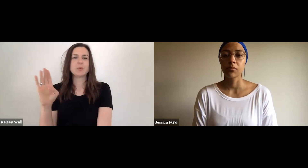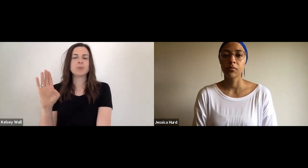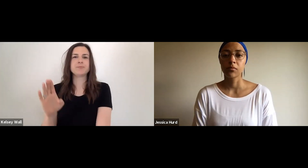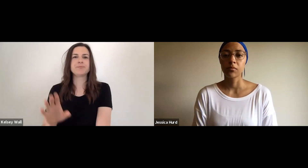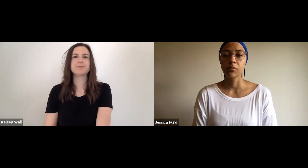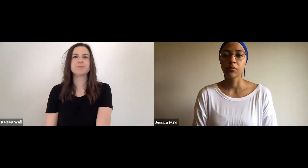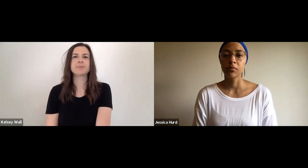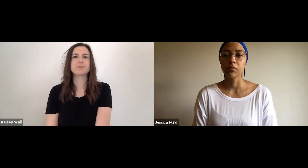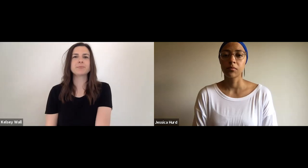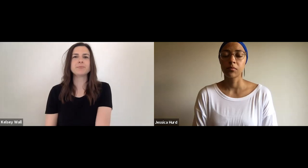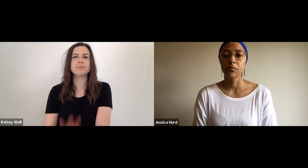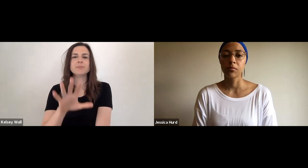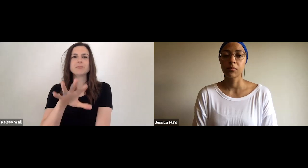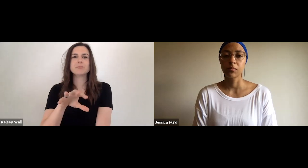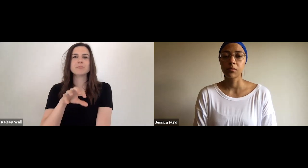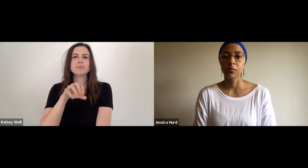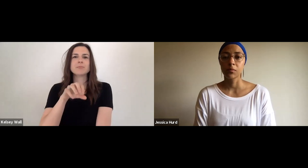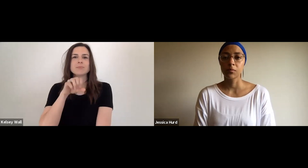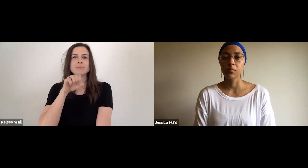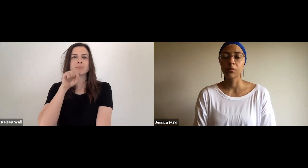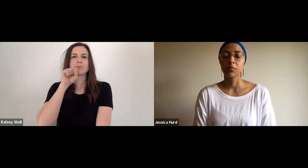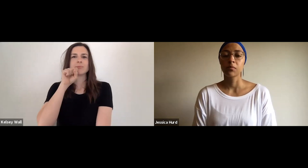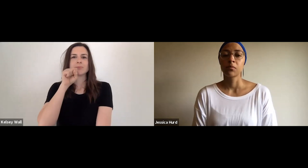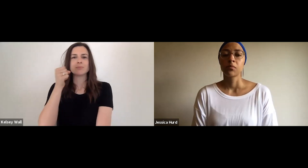Imagine blue or the sky.